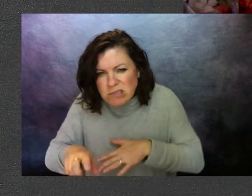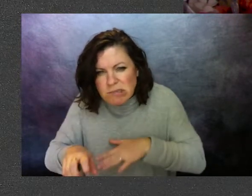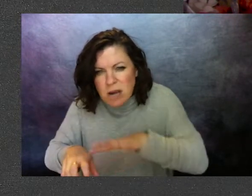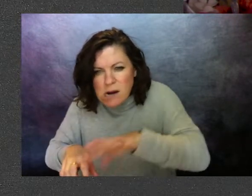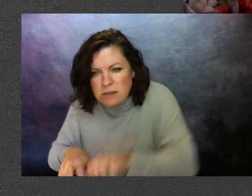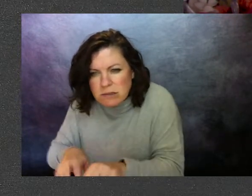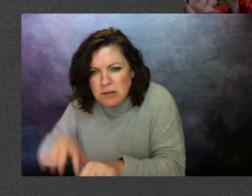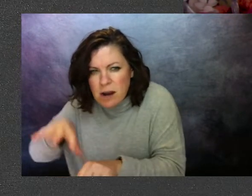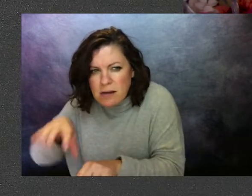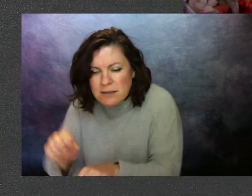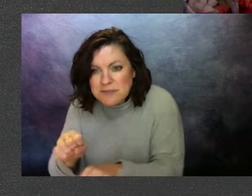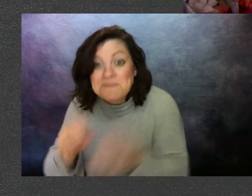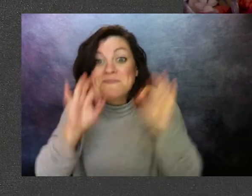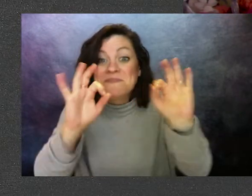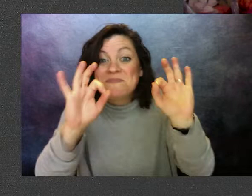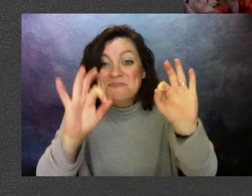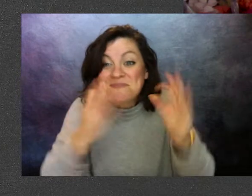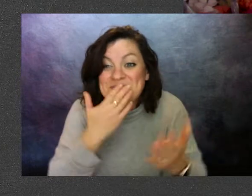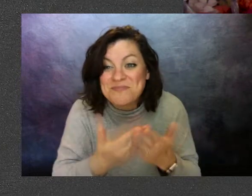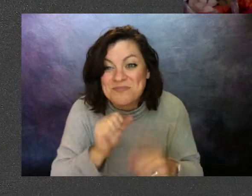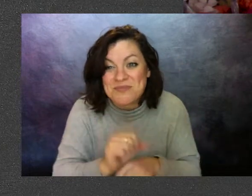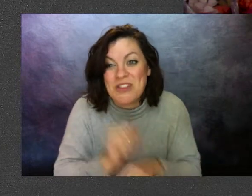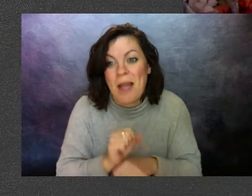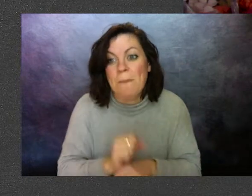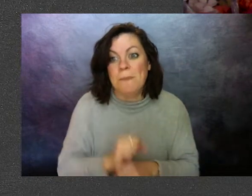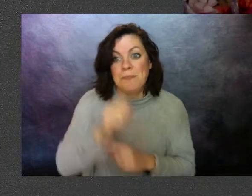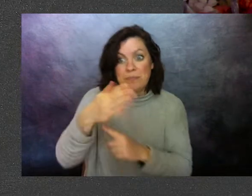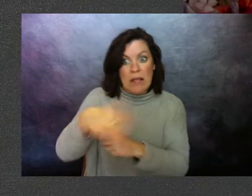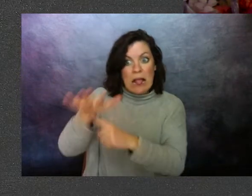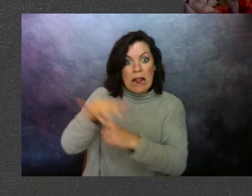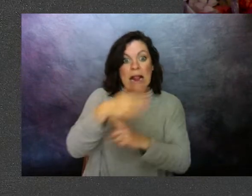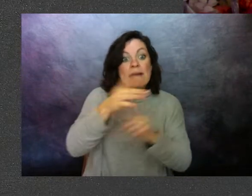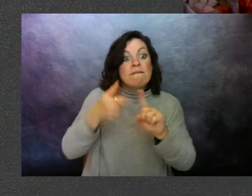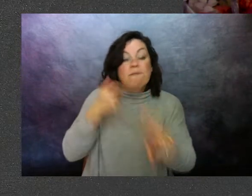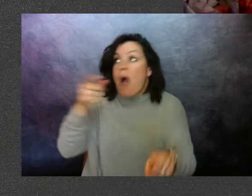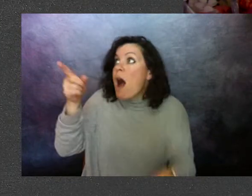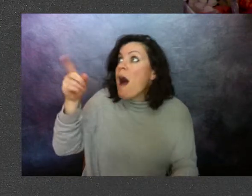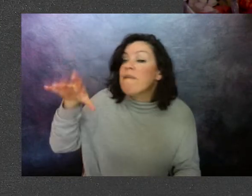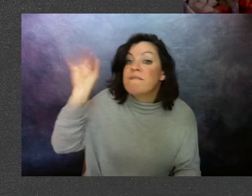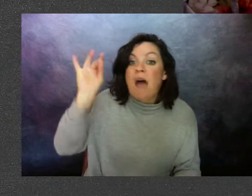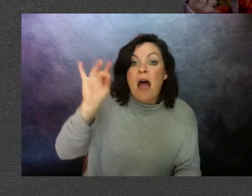We made it. Pick up those leaves from the birch tree.